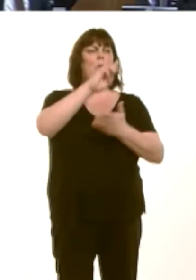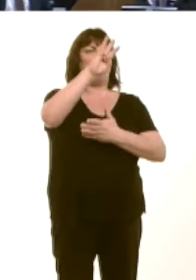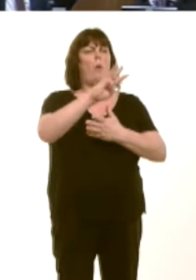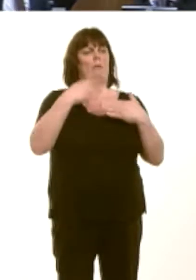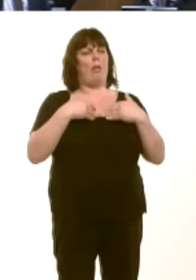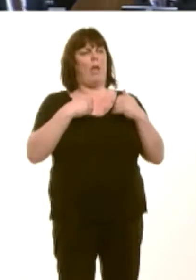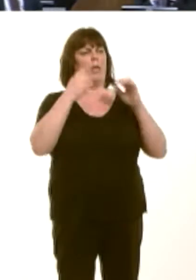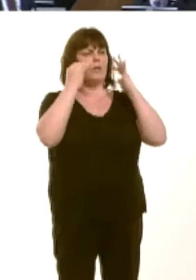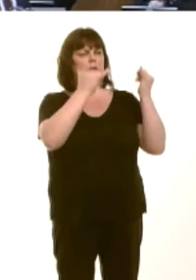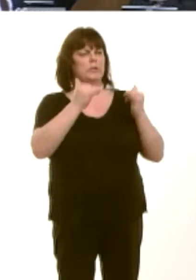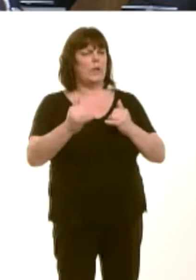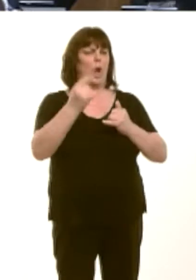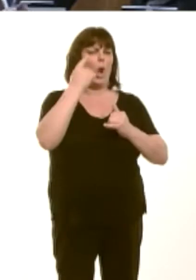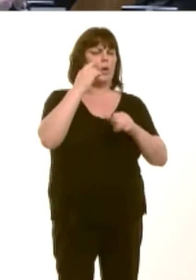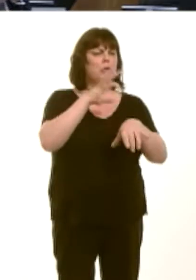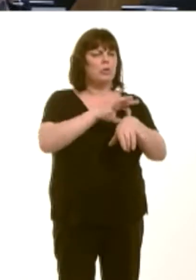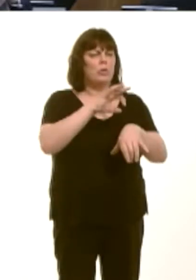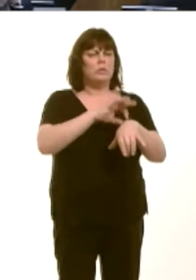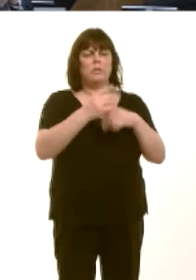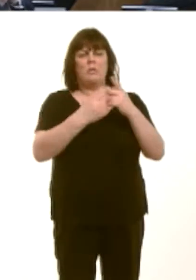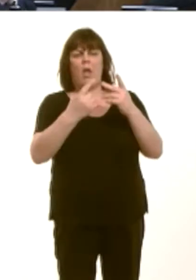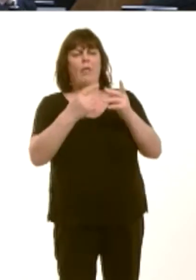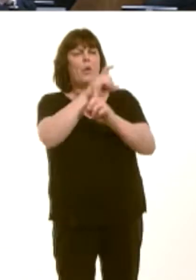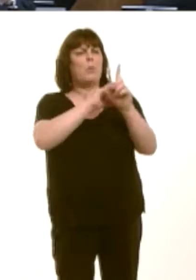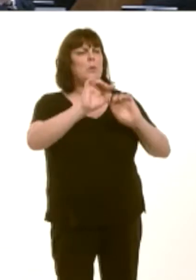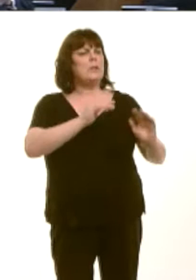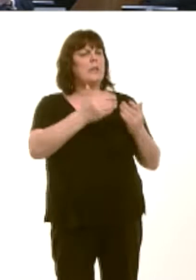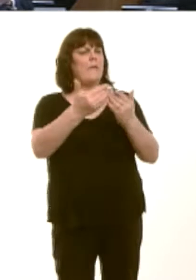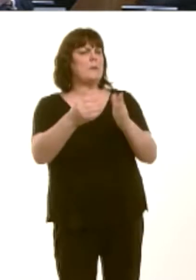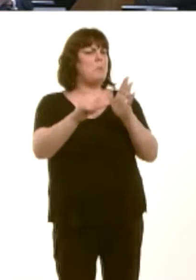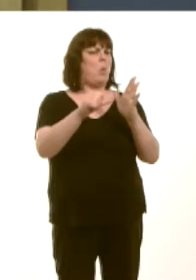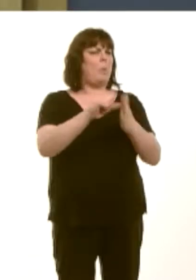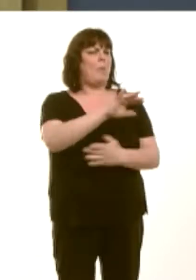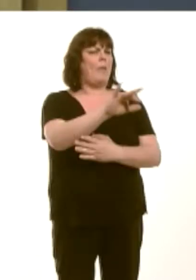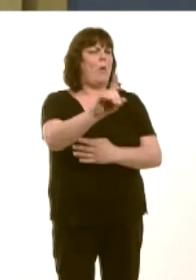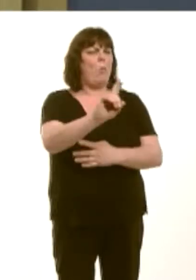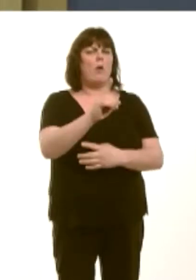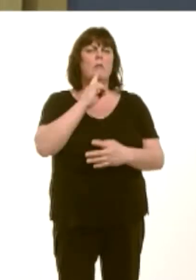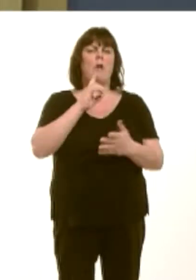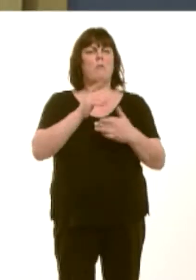GPs, and other community services, and I welcome the appointment of Dr Ruth Hall and Jack Evershed